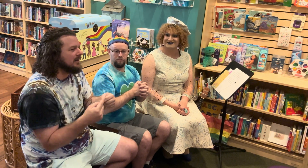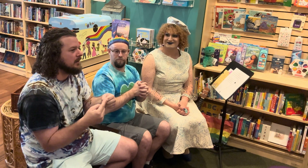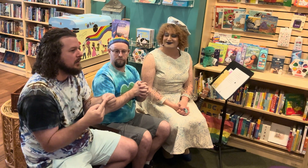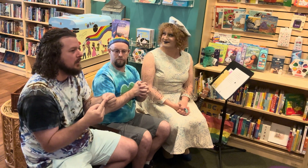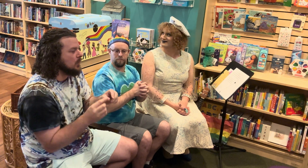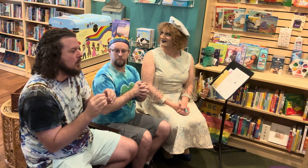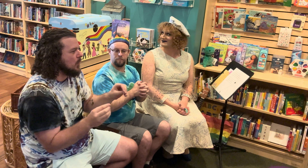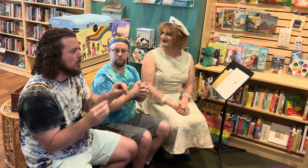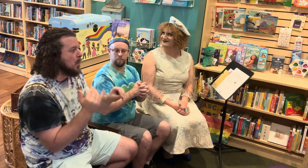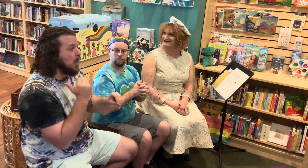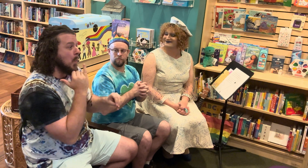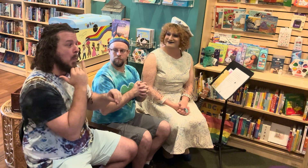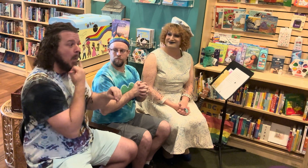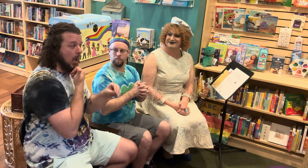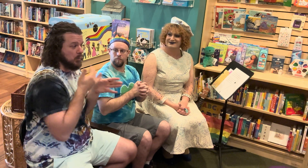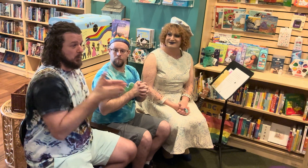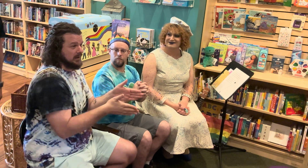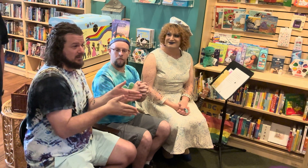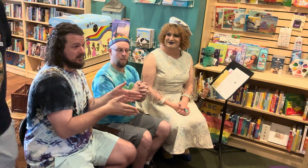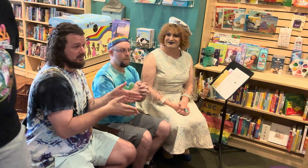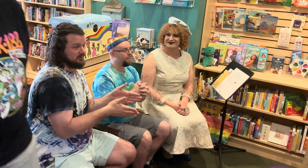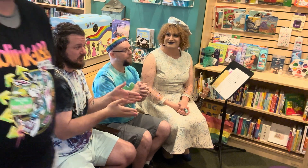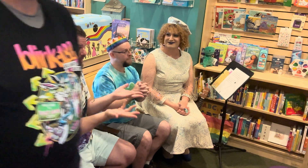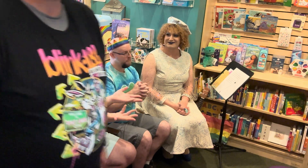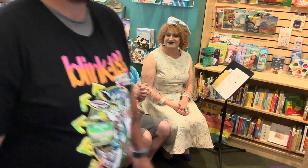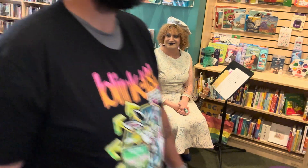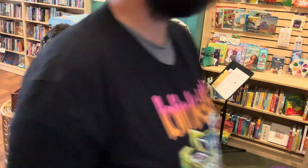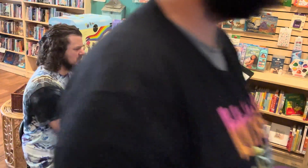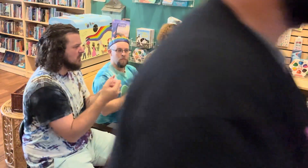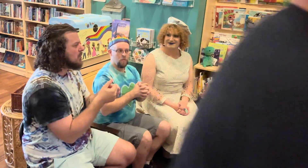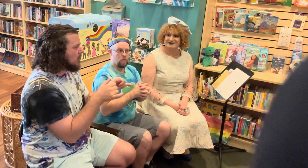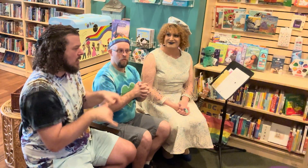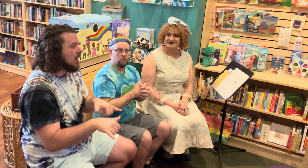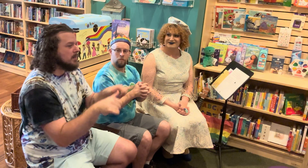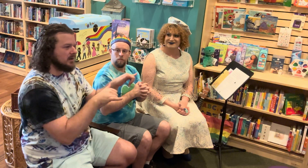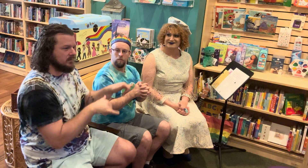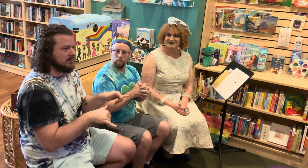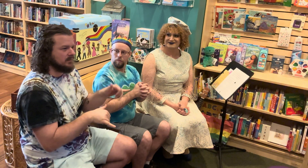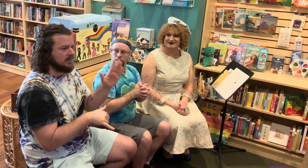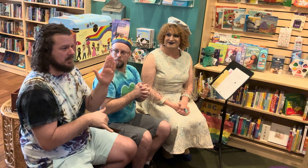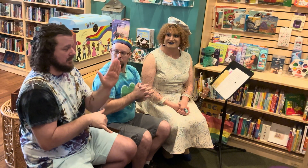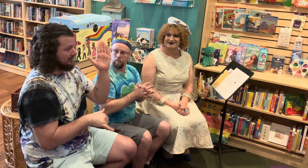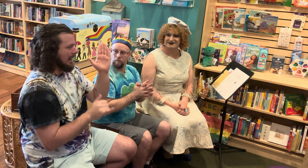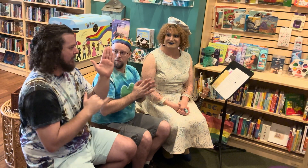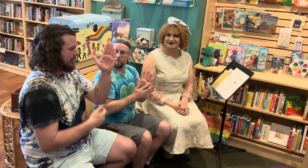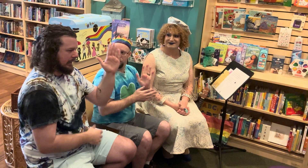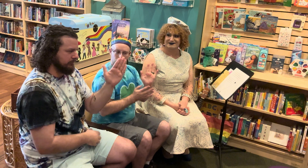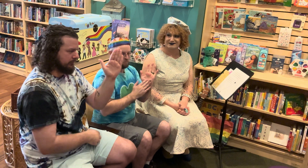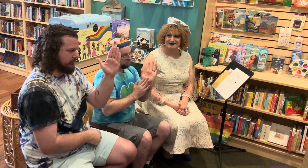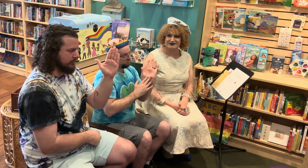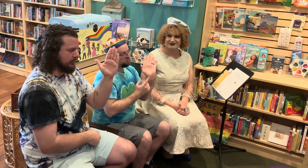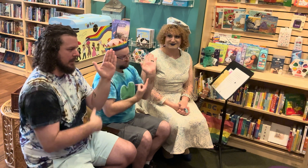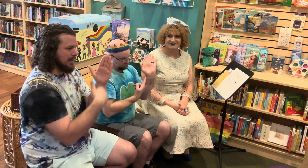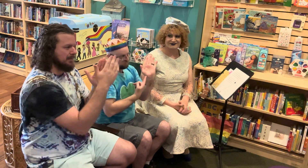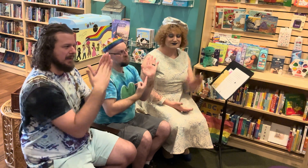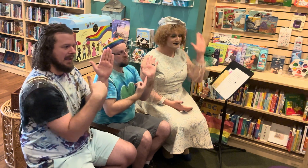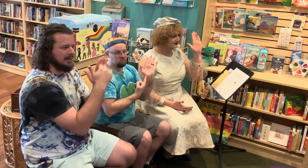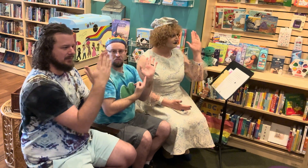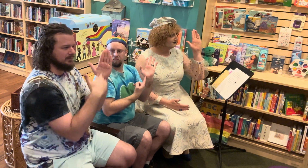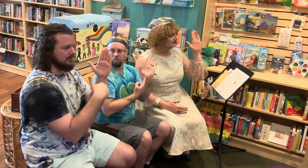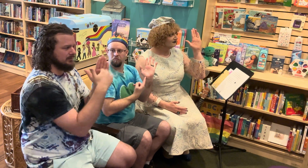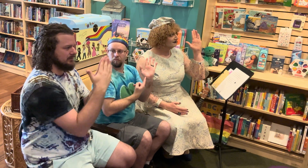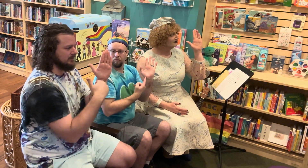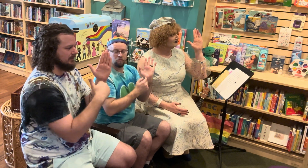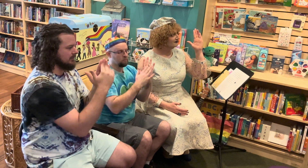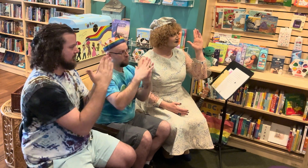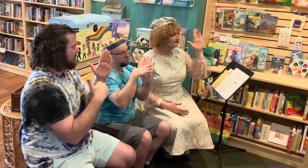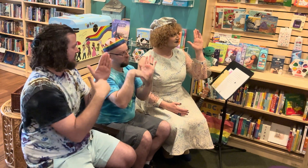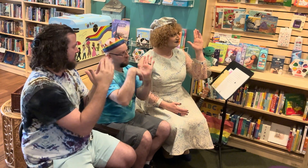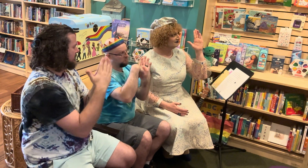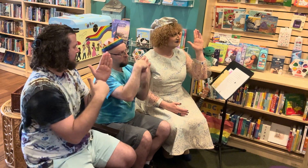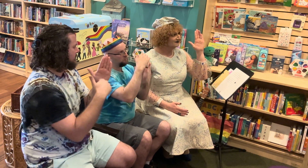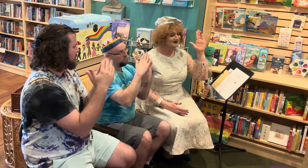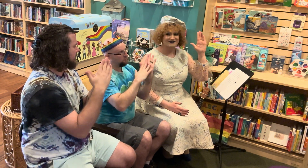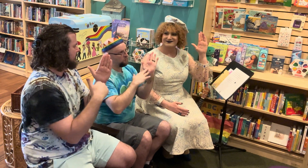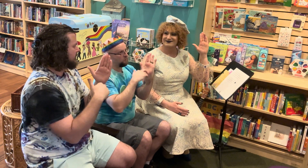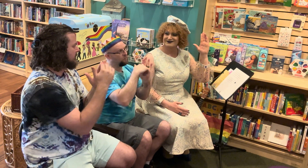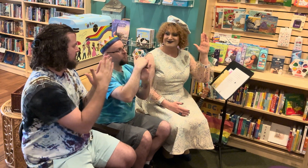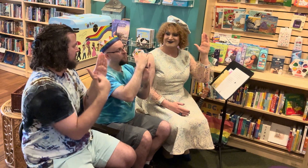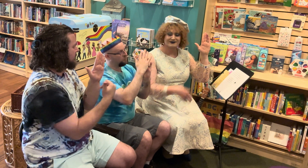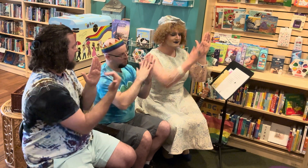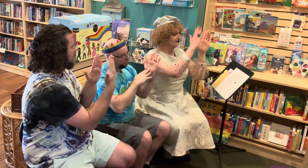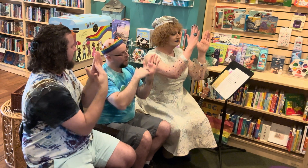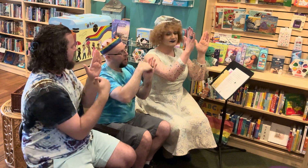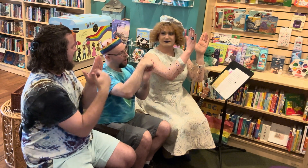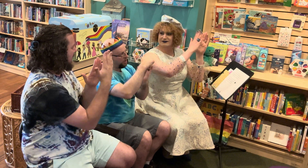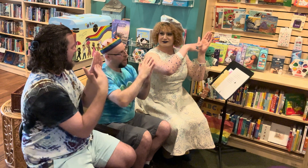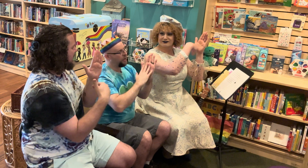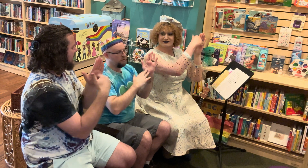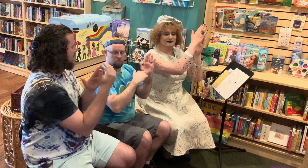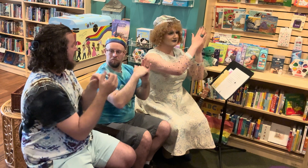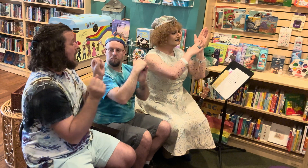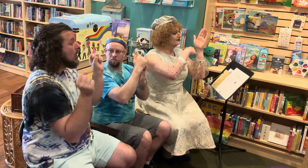are a lot of different ways of signing "paint," because there's not one was to indicate. So again, you have paper, or a fence, or a wall, or something.